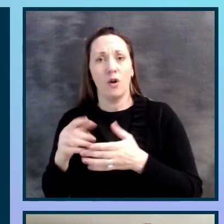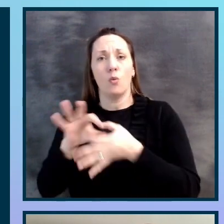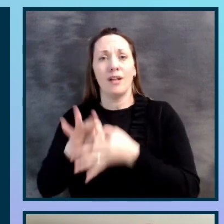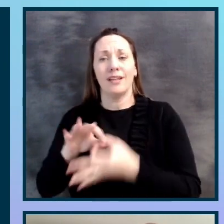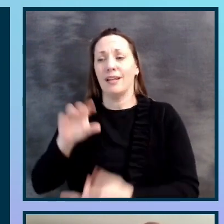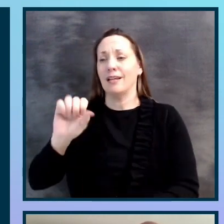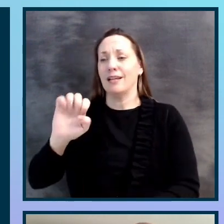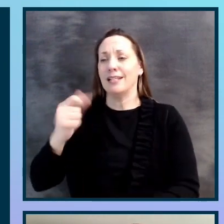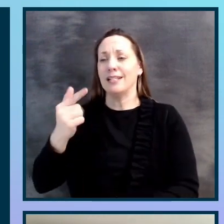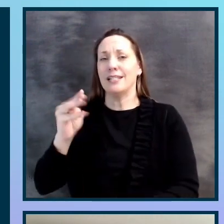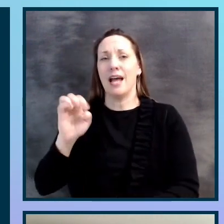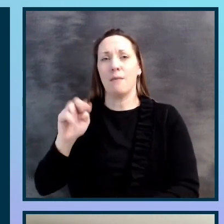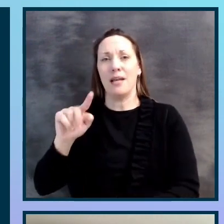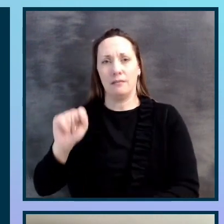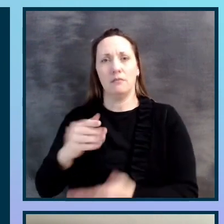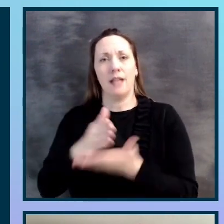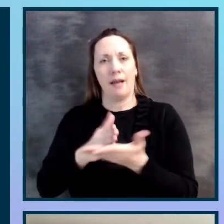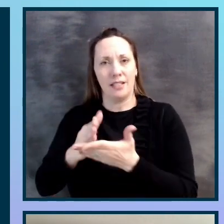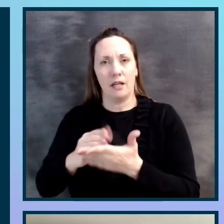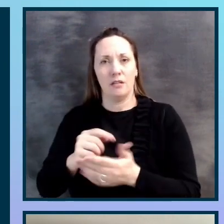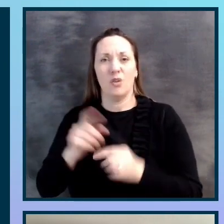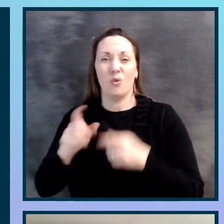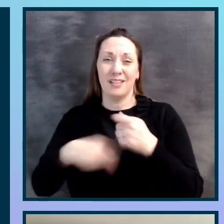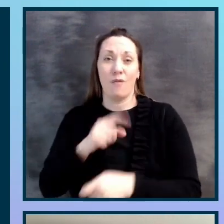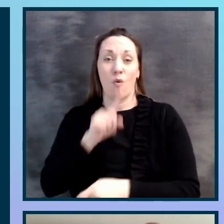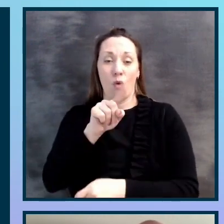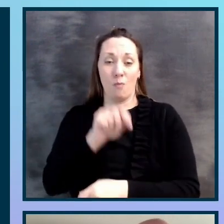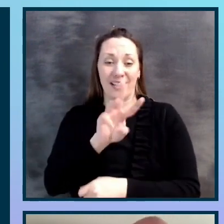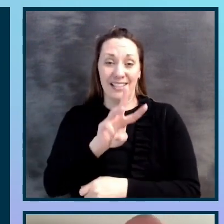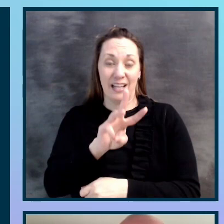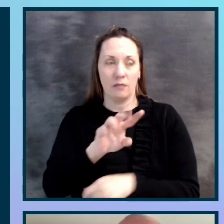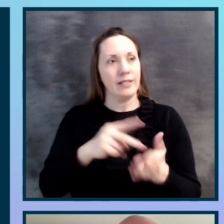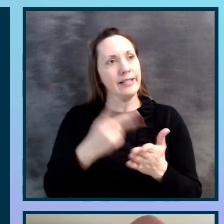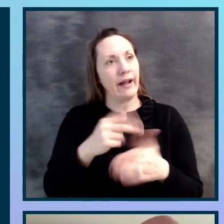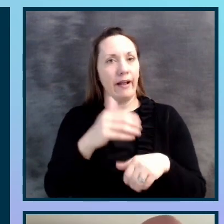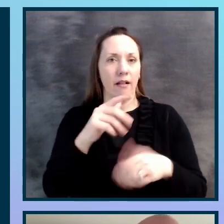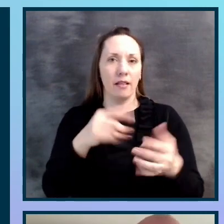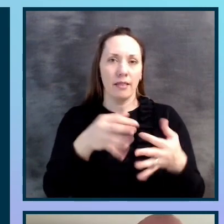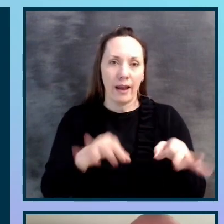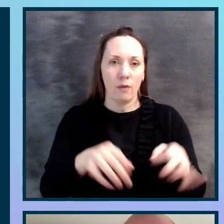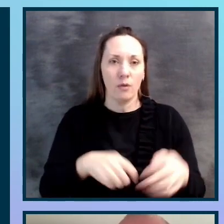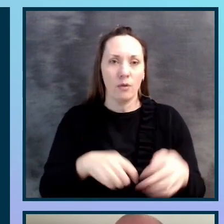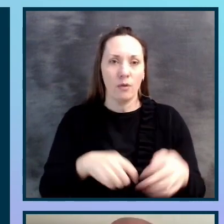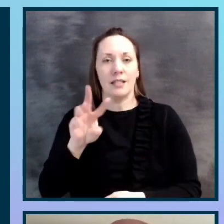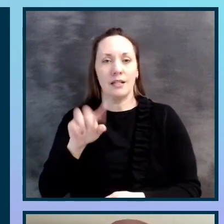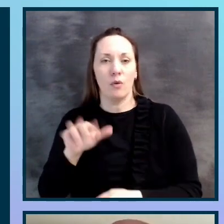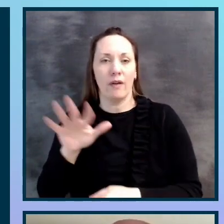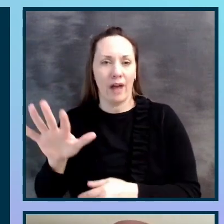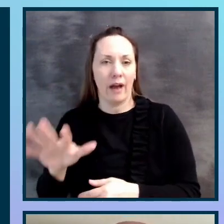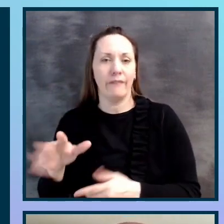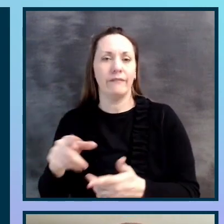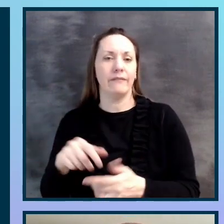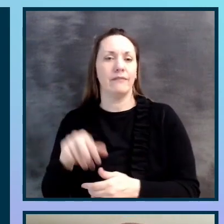And so instead of being about 1.6% for second language or 16.5% paralysis per the UK government's numbers